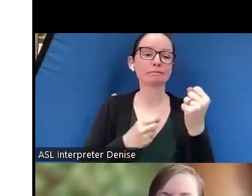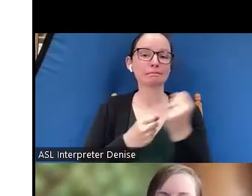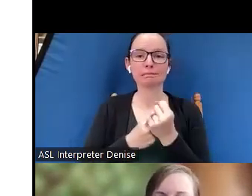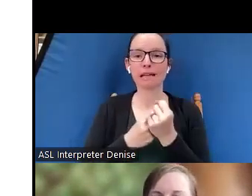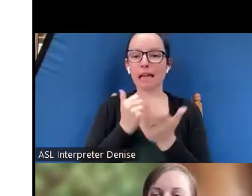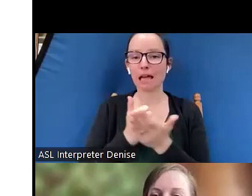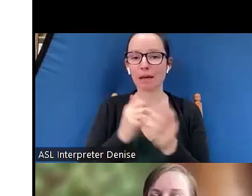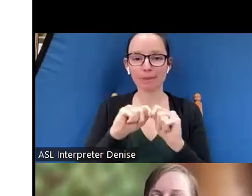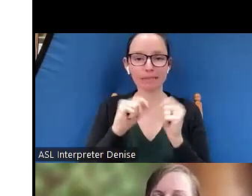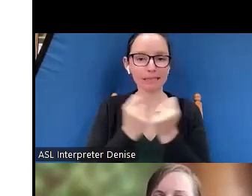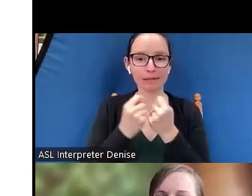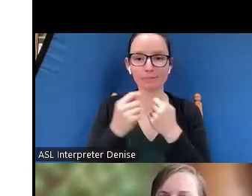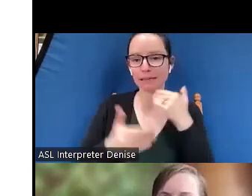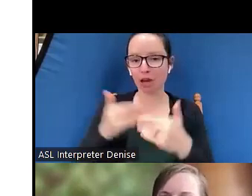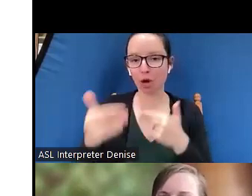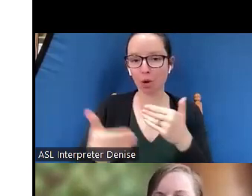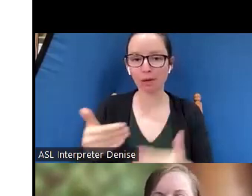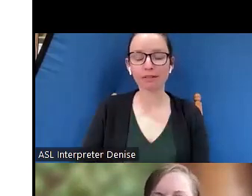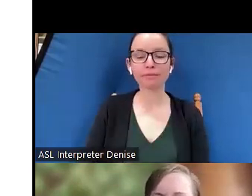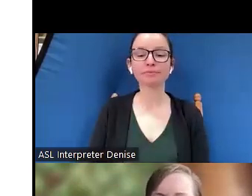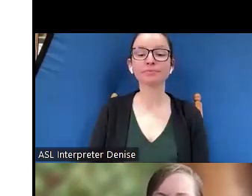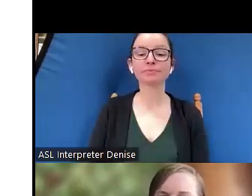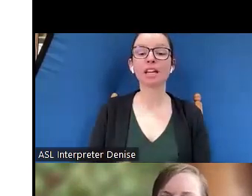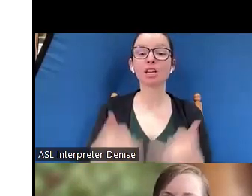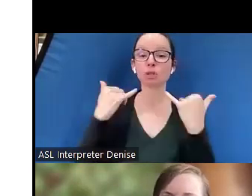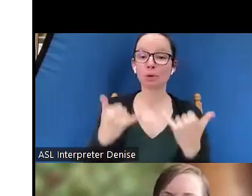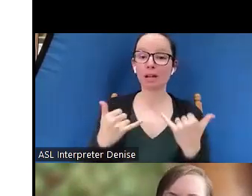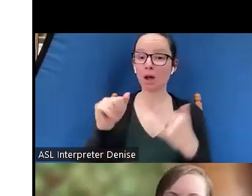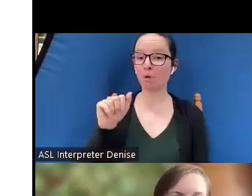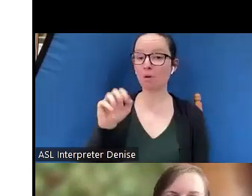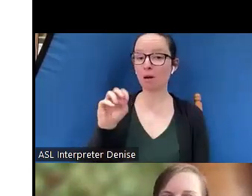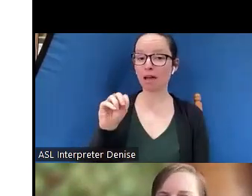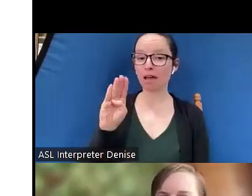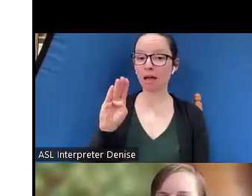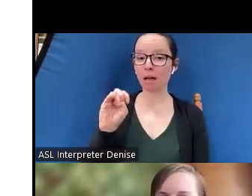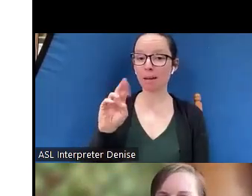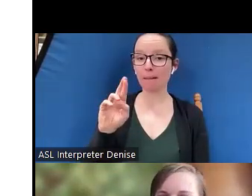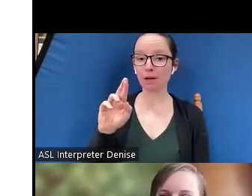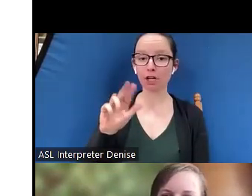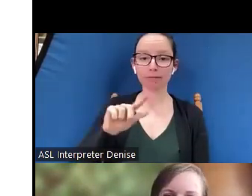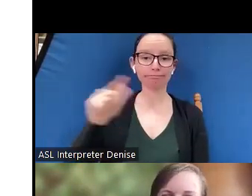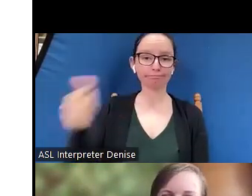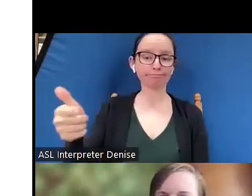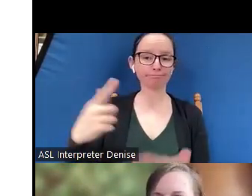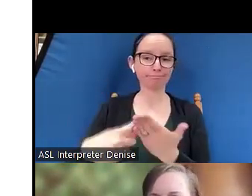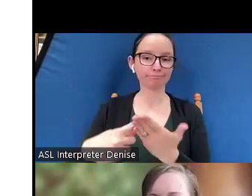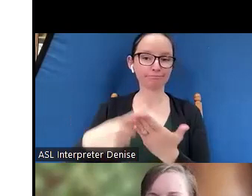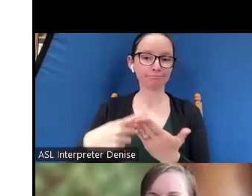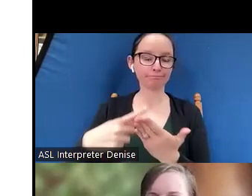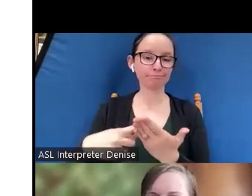So I will pass it to my colleague Amber to talk a little bit about the SAS program.